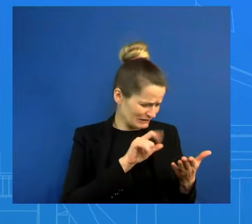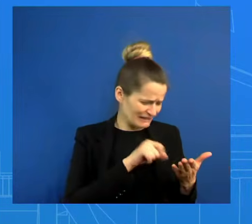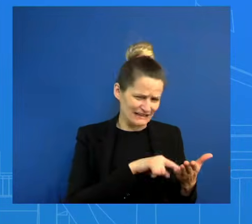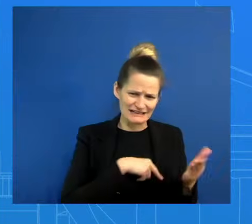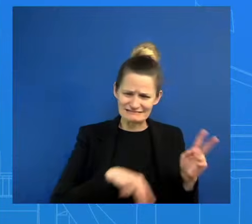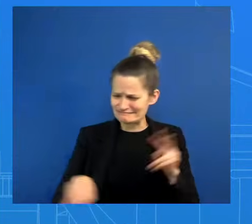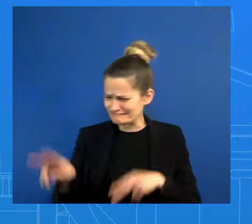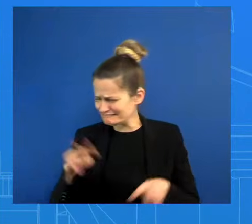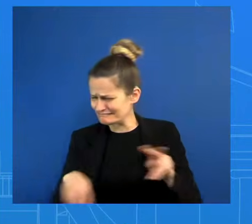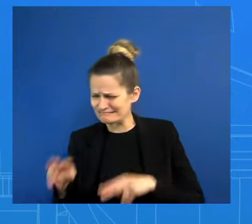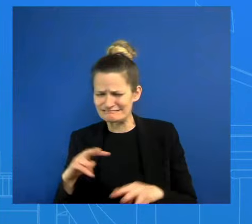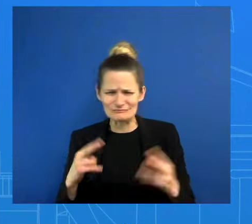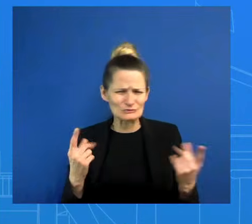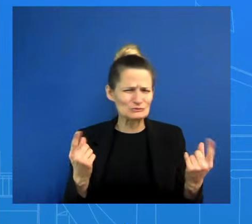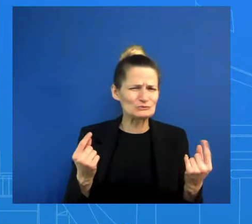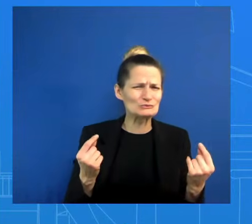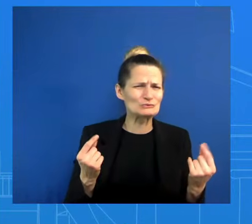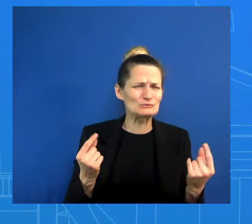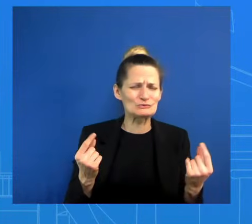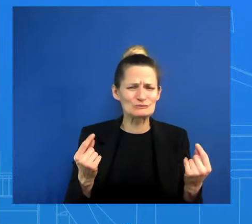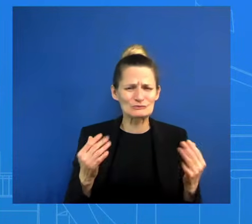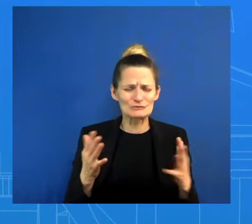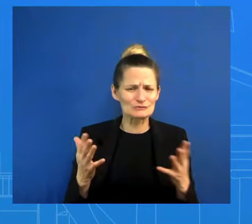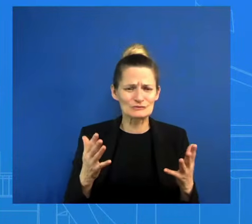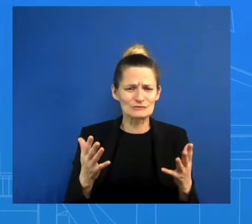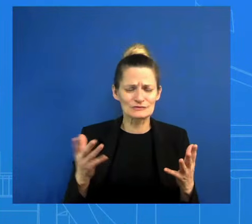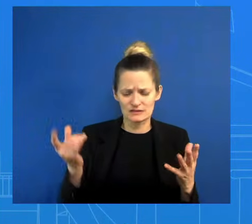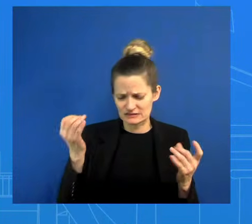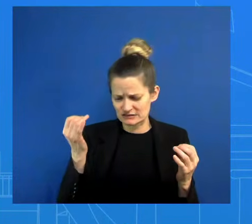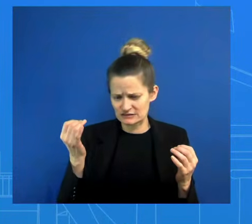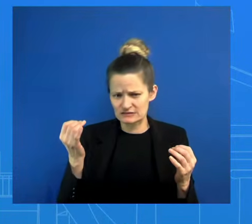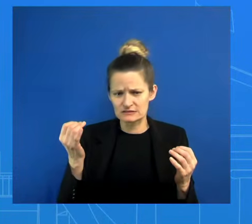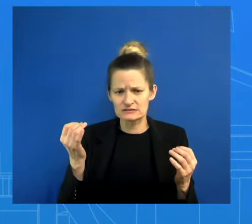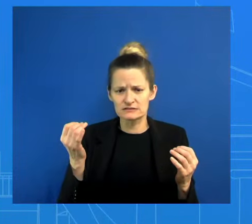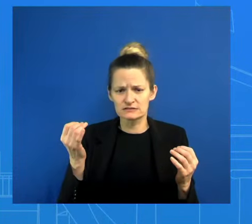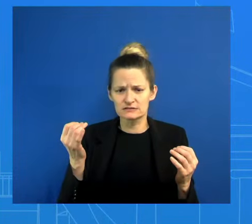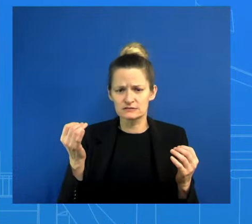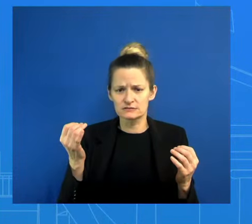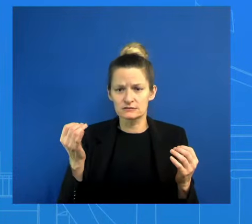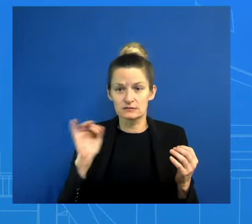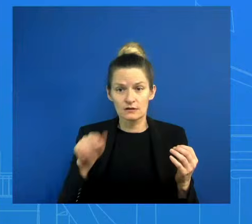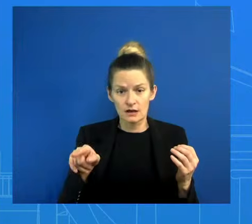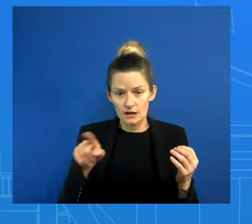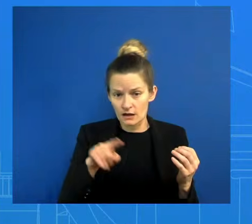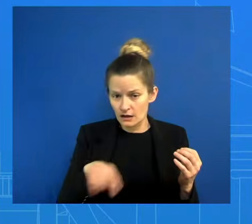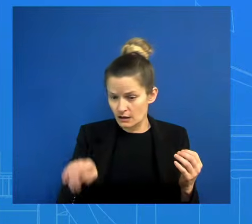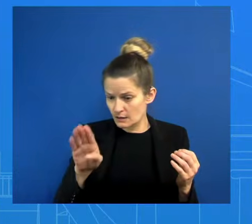or in their lives -- is going to matter: lowering costs -- healthcare costs, lowering energy costs.